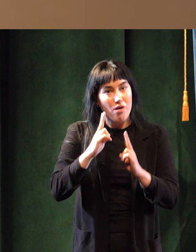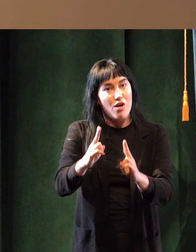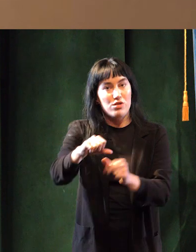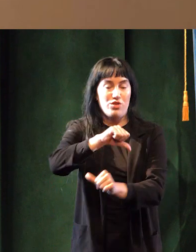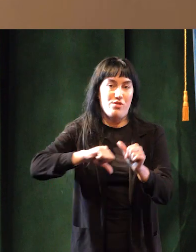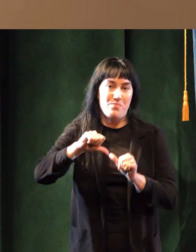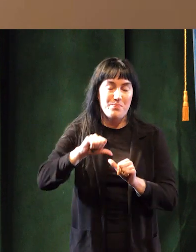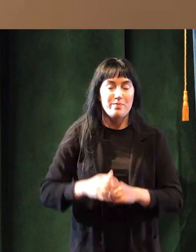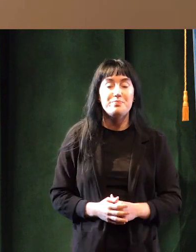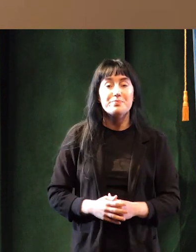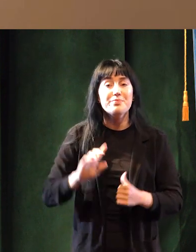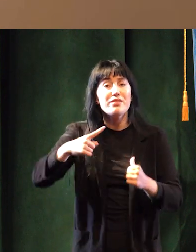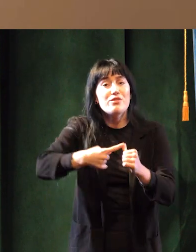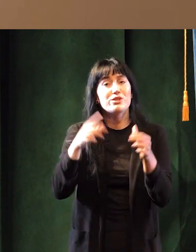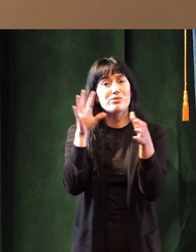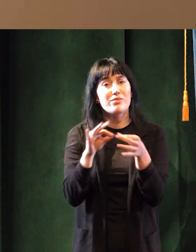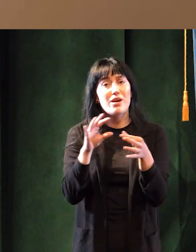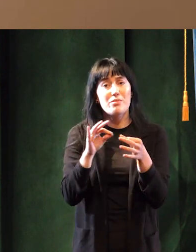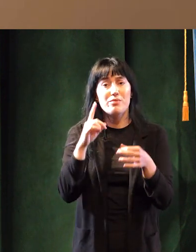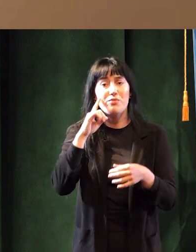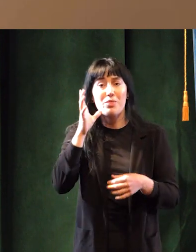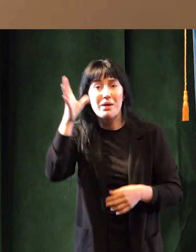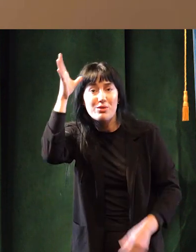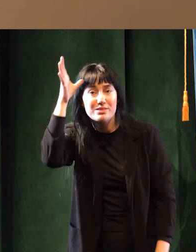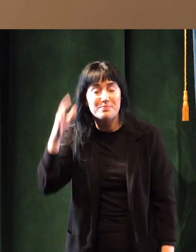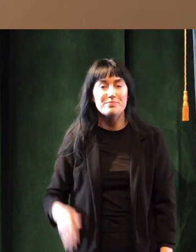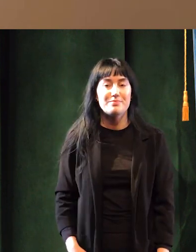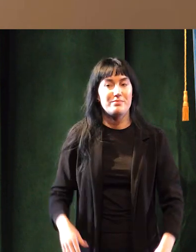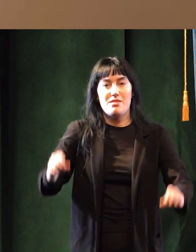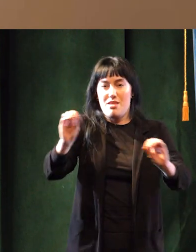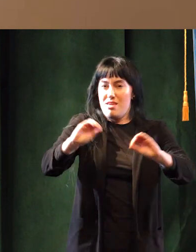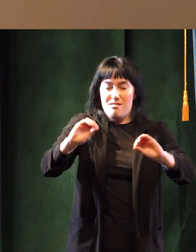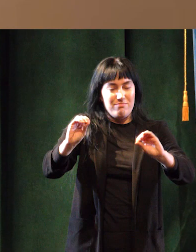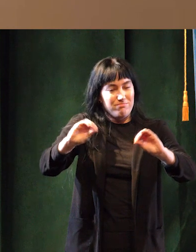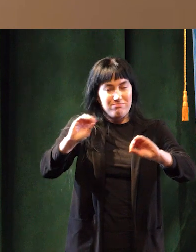annoying now first I'd like to say a few words to the parents nothing nothing